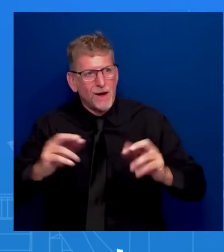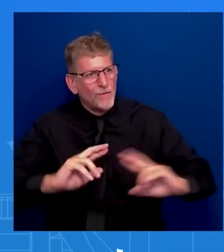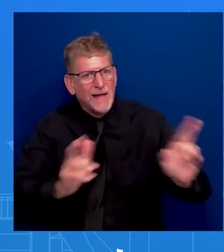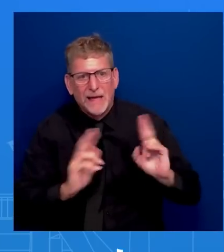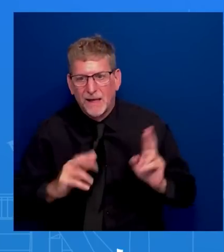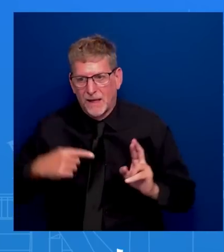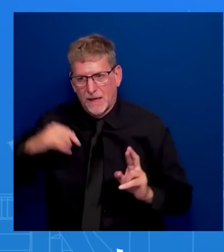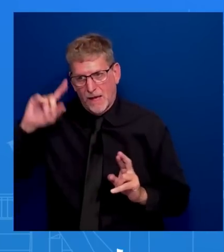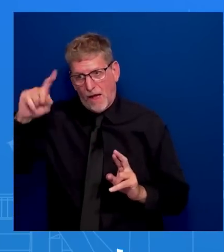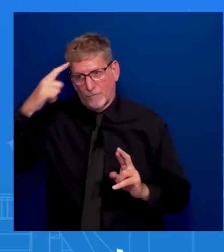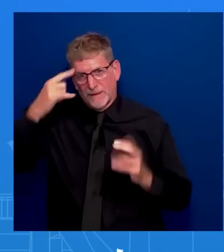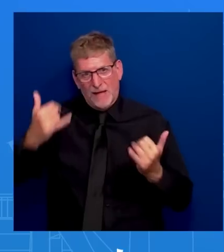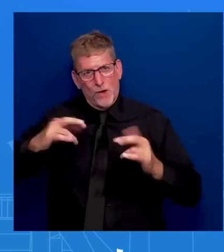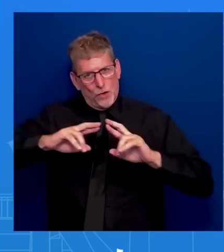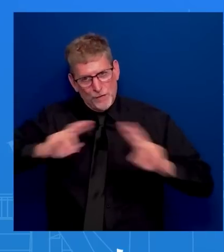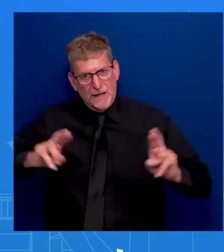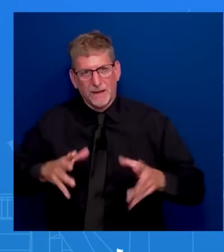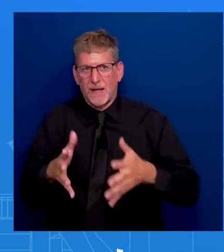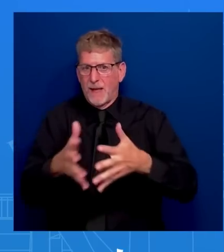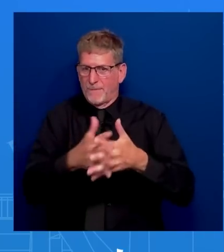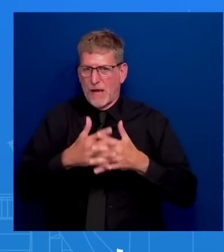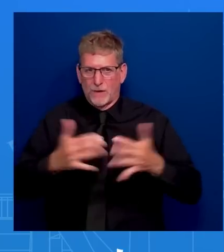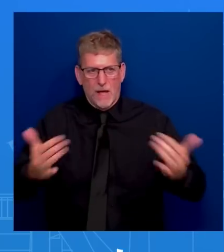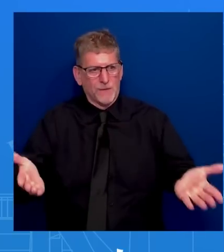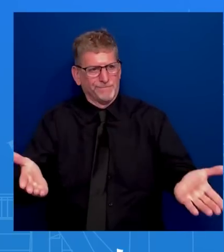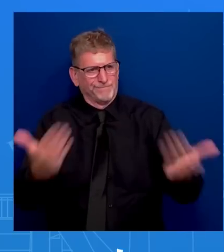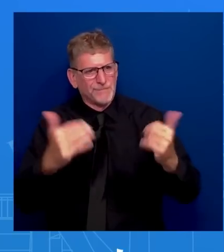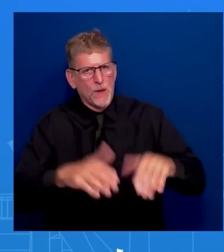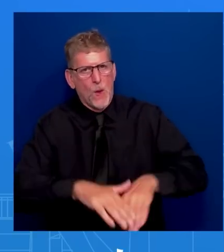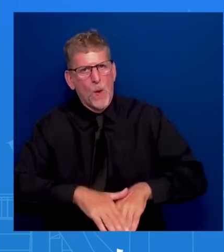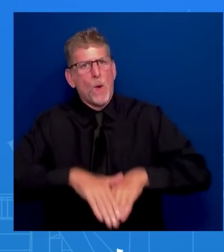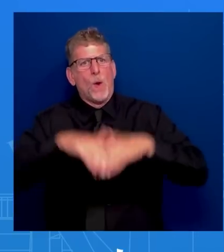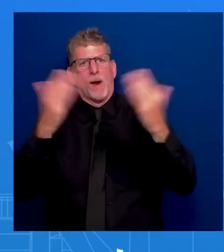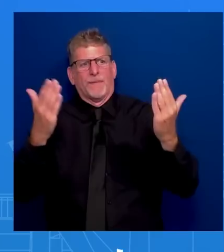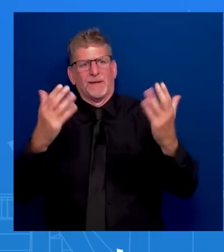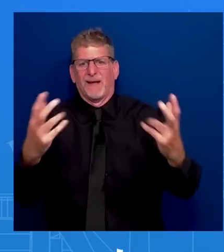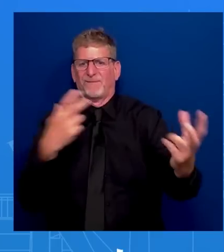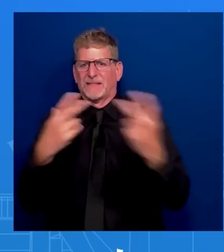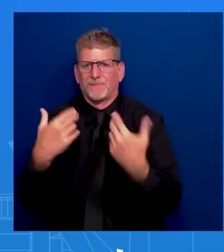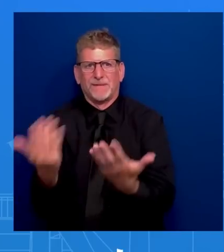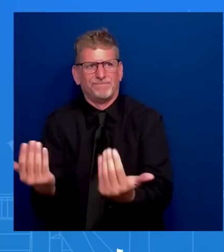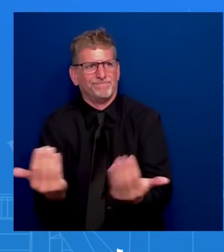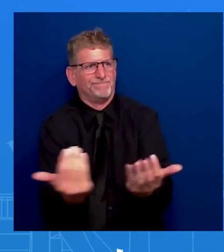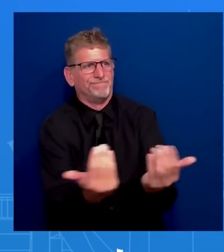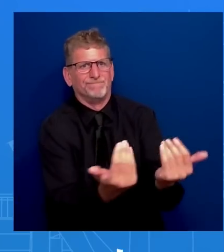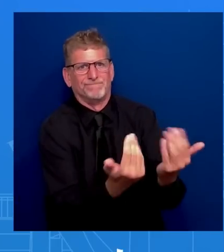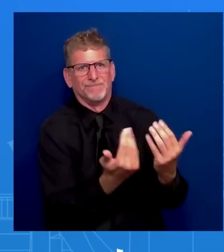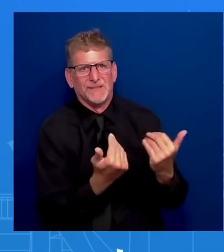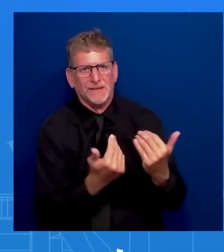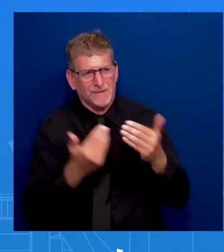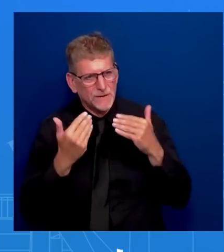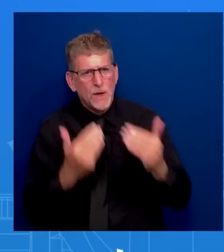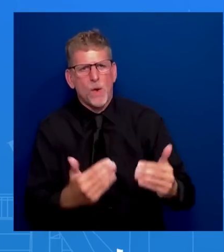to make sure that investments were happening here -- right? to make sure that manufacturers were staying in America and that we were being --